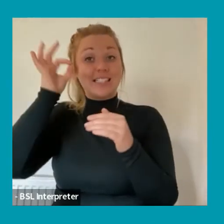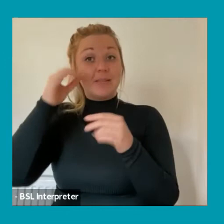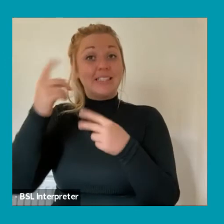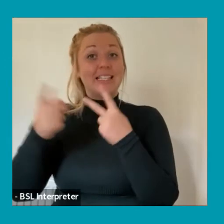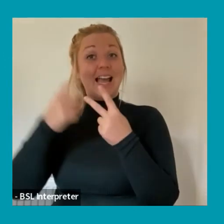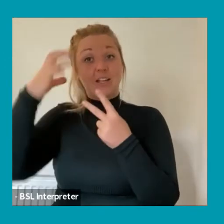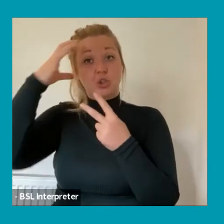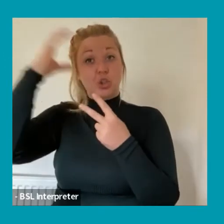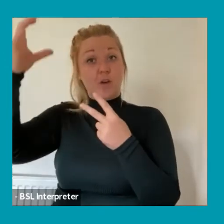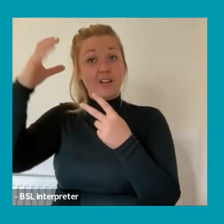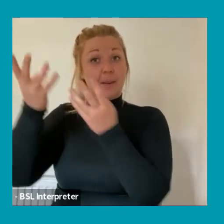one of the questions that came